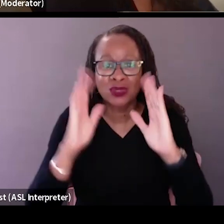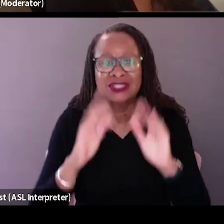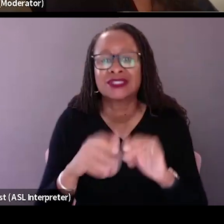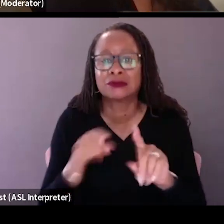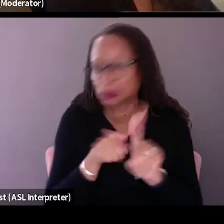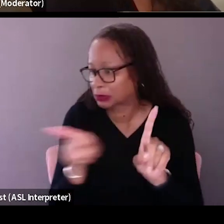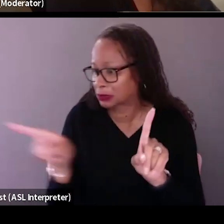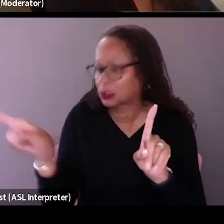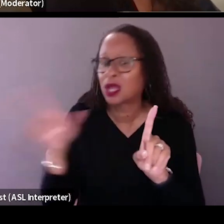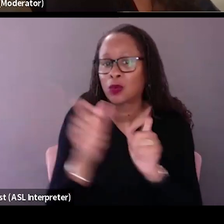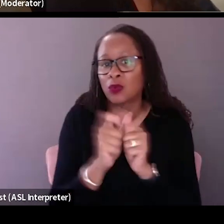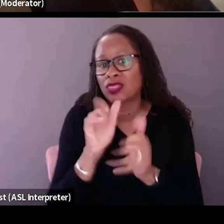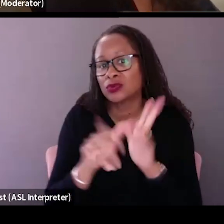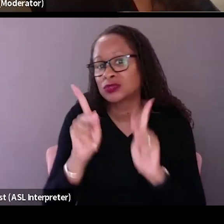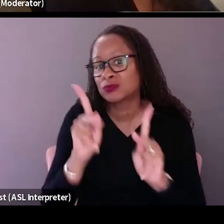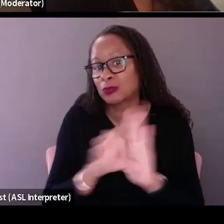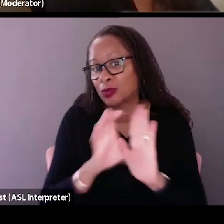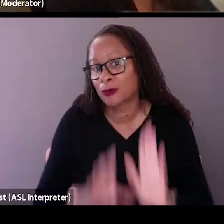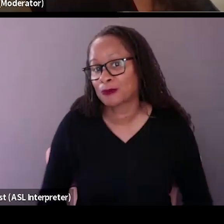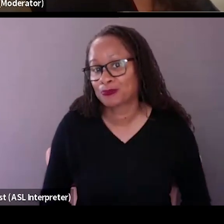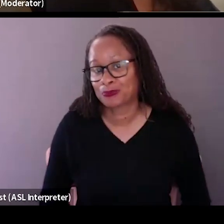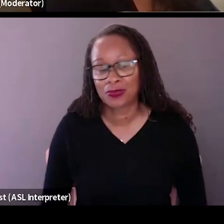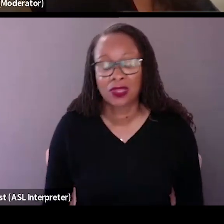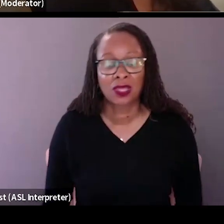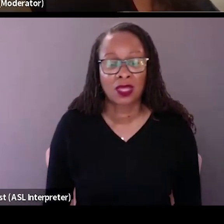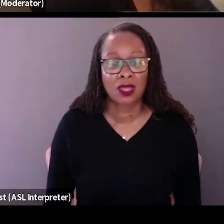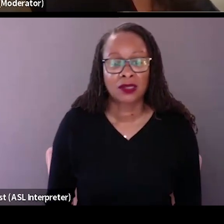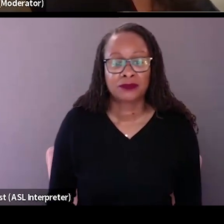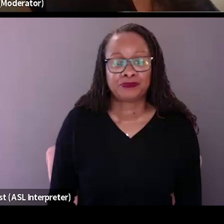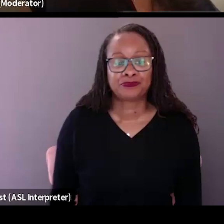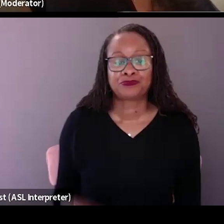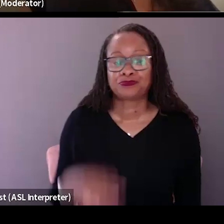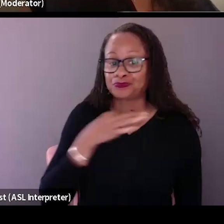Right. I'm curious, what are you interested to see?